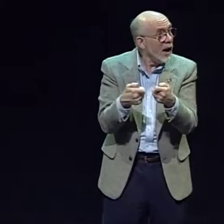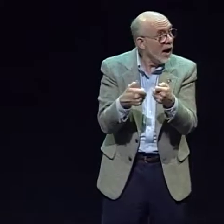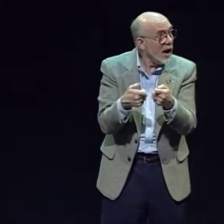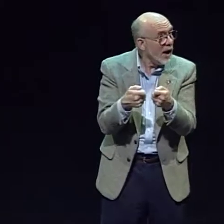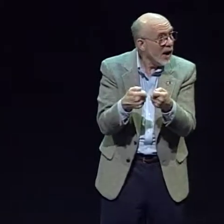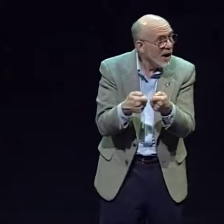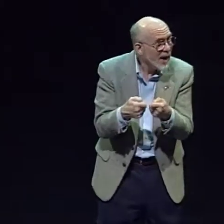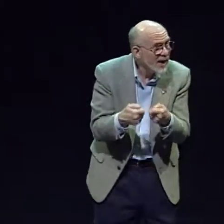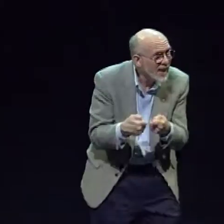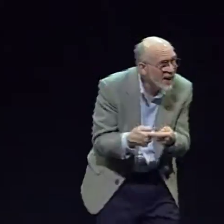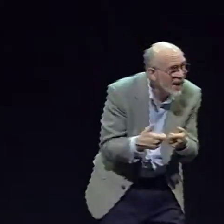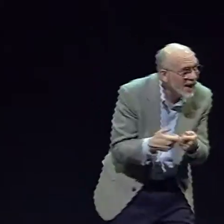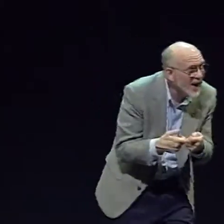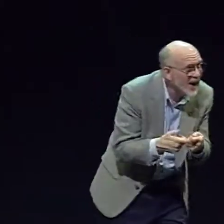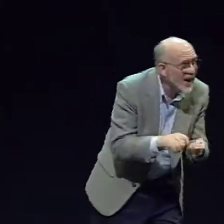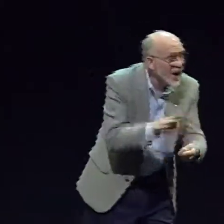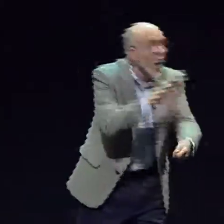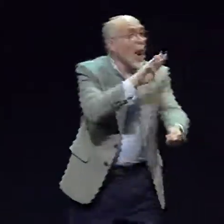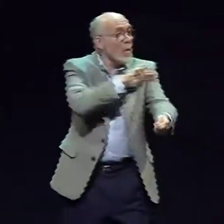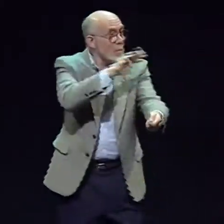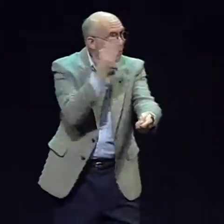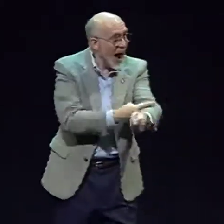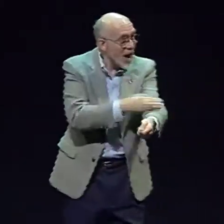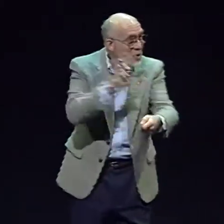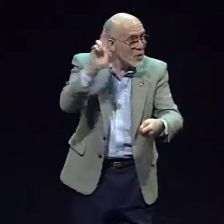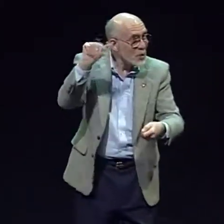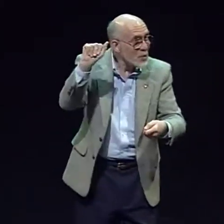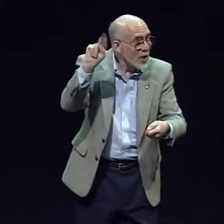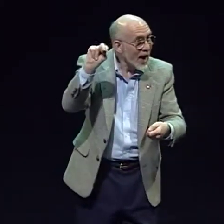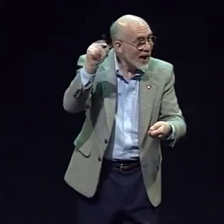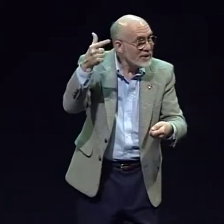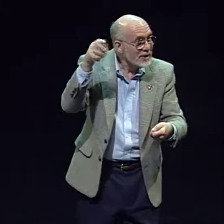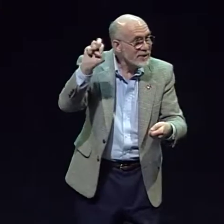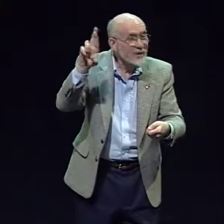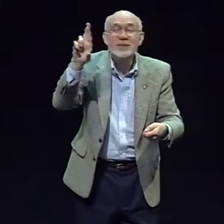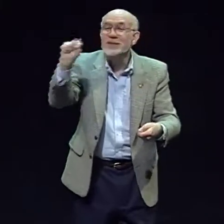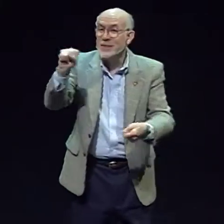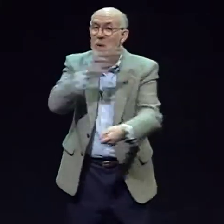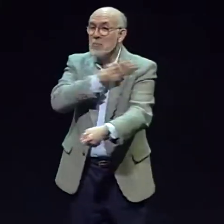VIDEO GAMES. WHAT? "POWER RANGERS"?